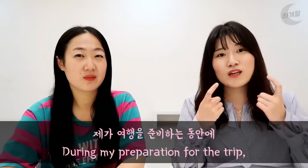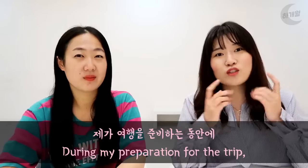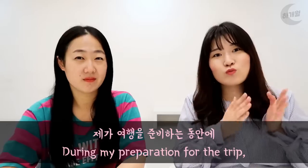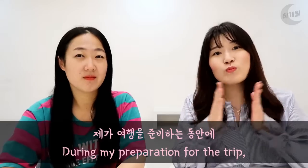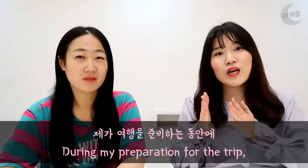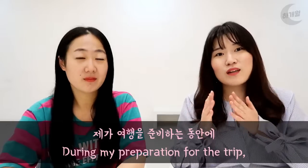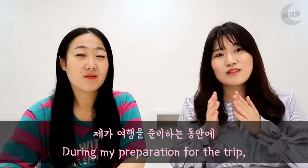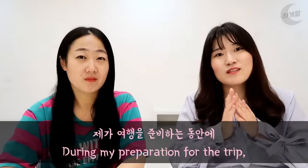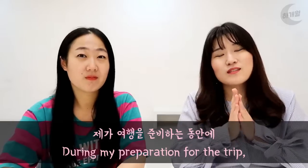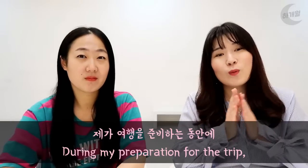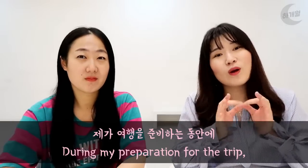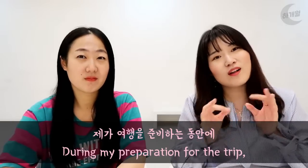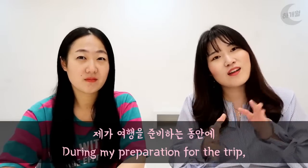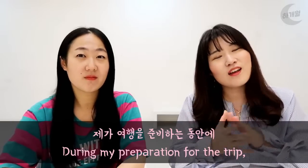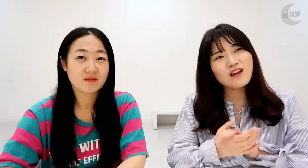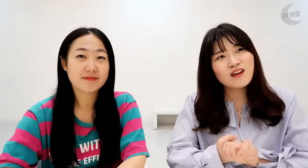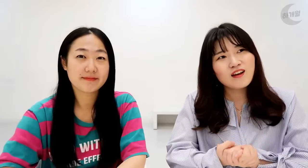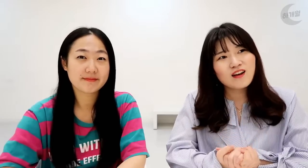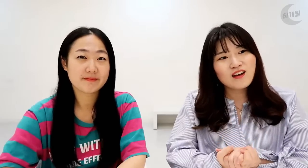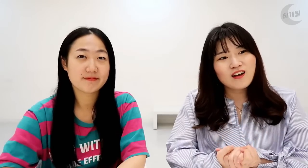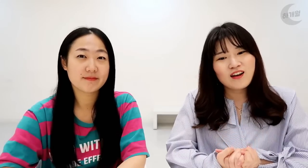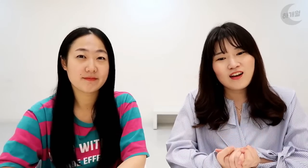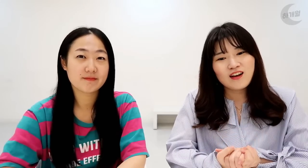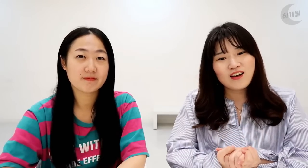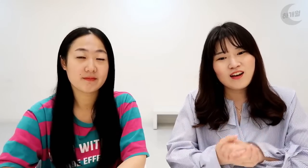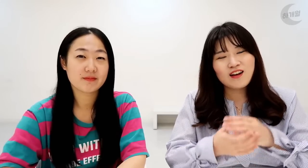During my preparation for the trip,